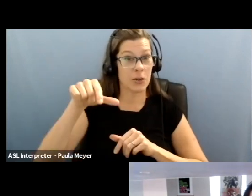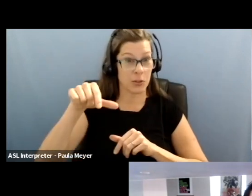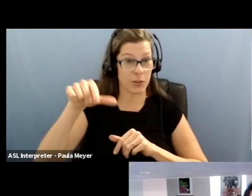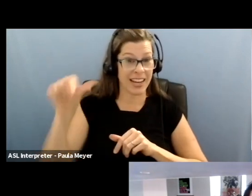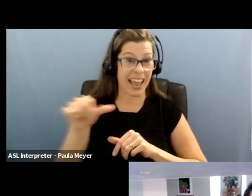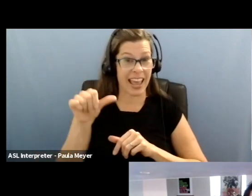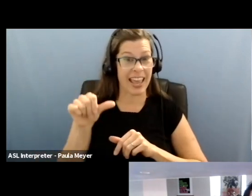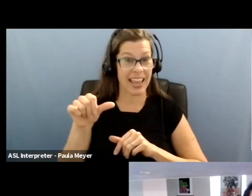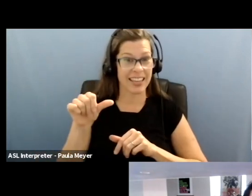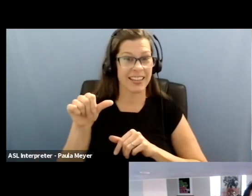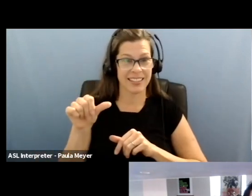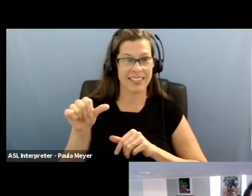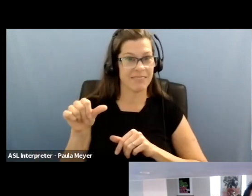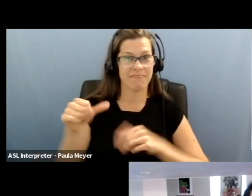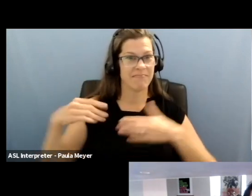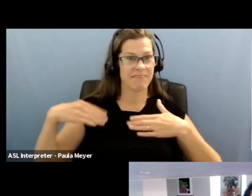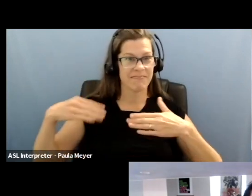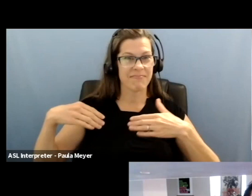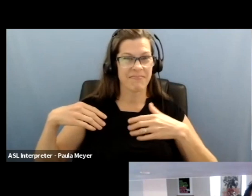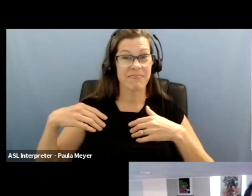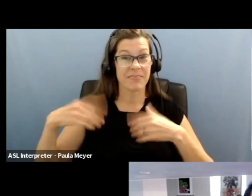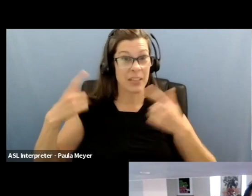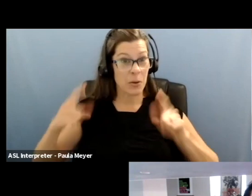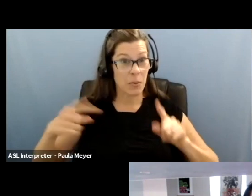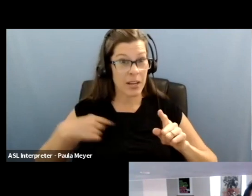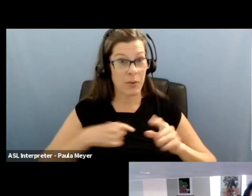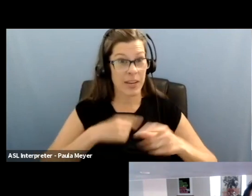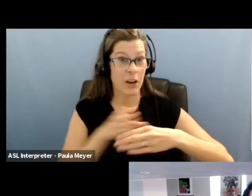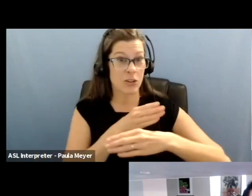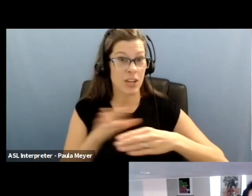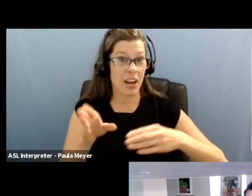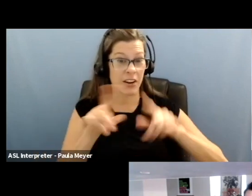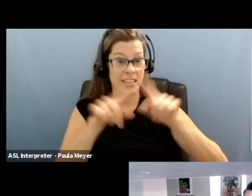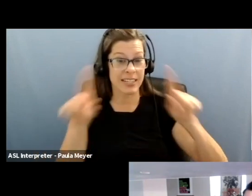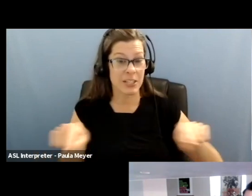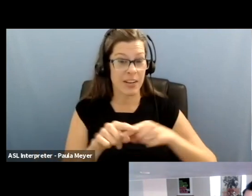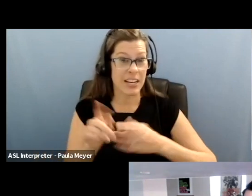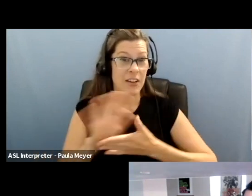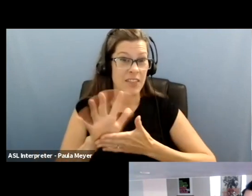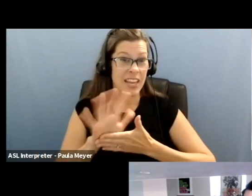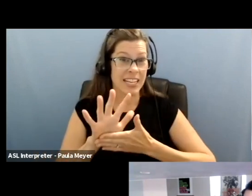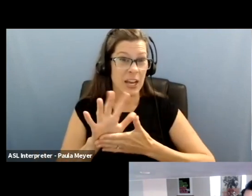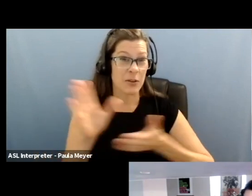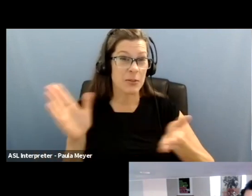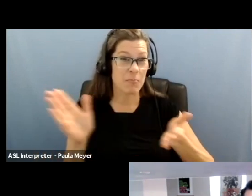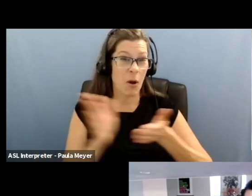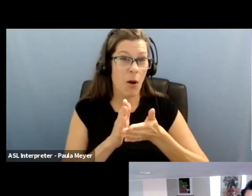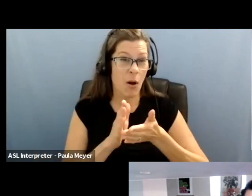I just wanted to say I realize that when we're sharing the screen, the video might be a little small to see all of the finer points of the video.